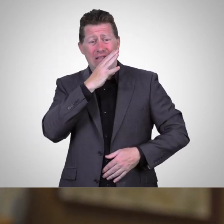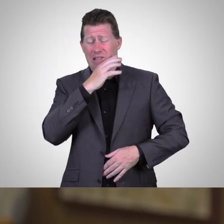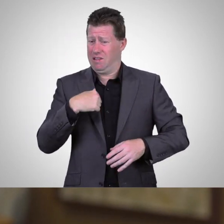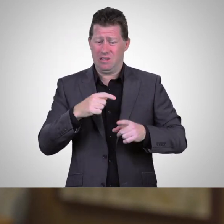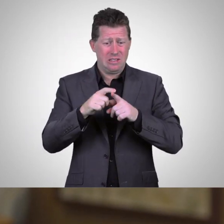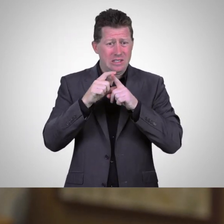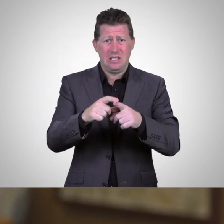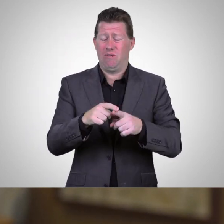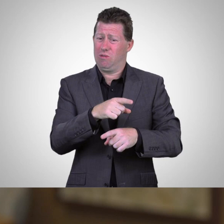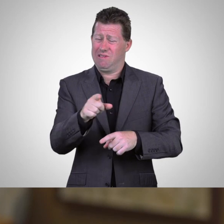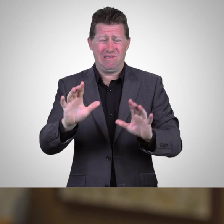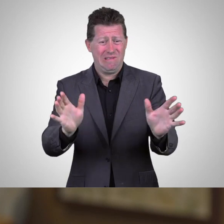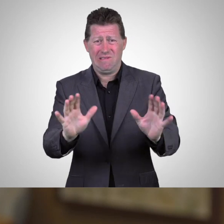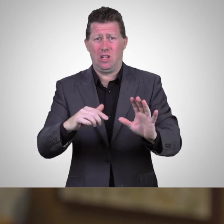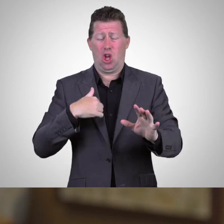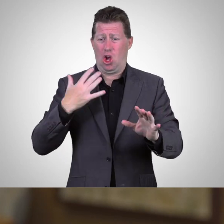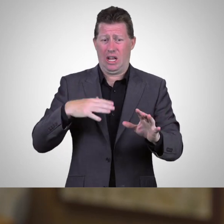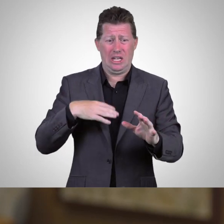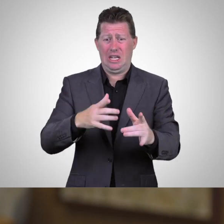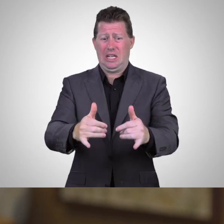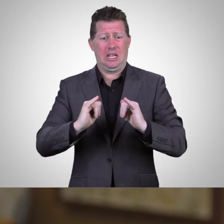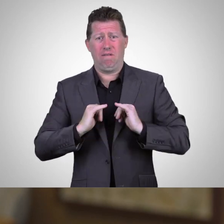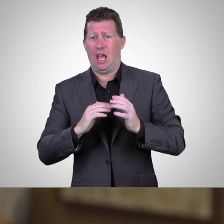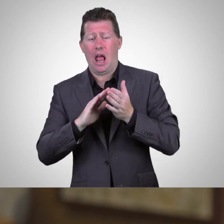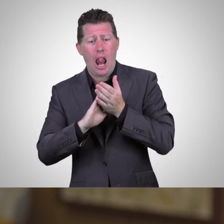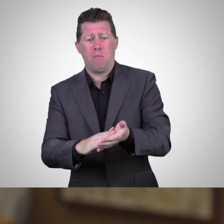difficulty sitting for long periods of time, I need a special adjustment’ or something like that